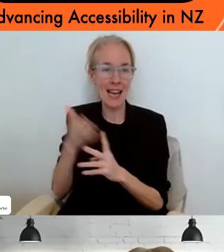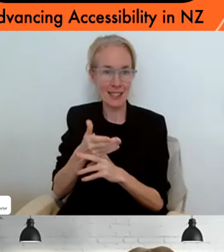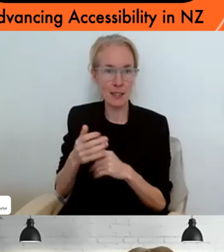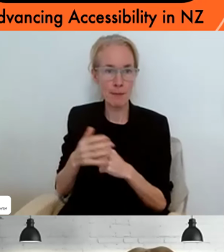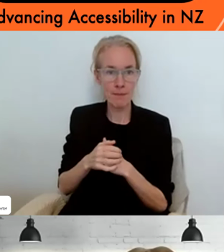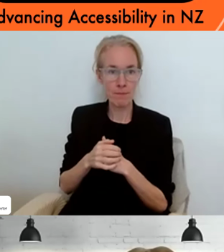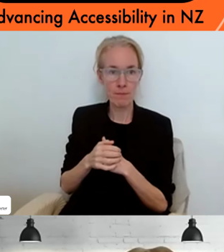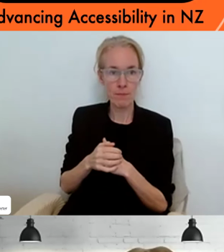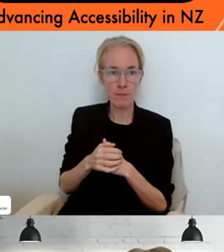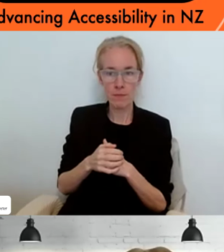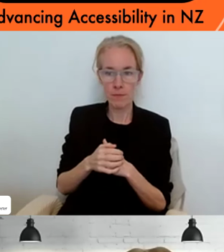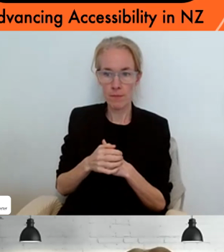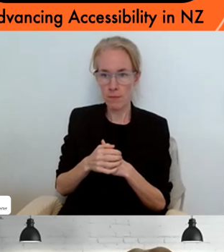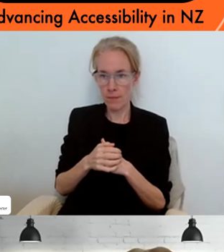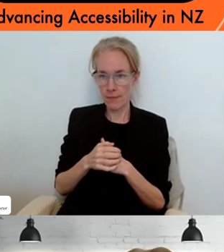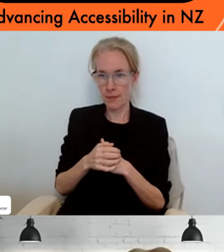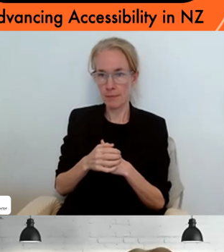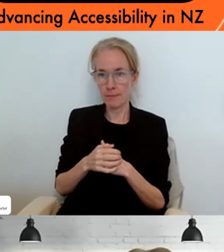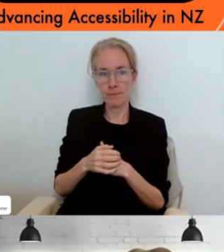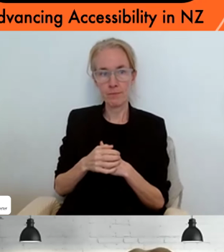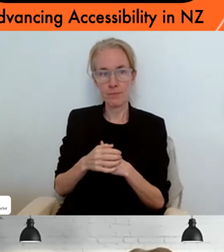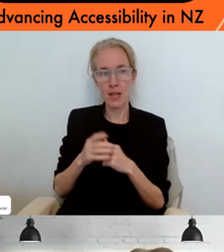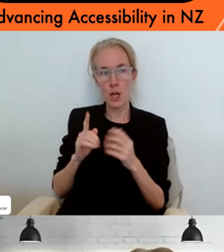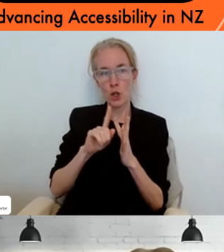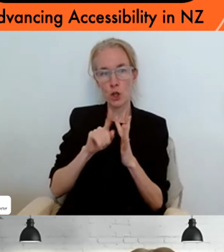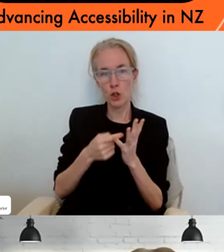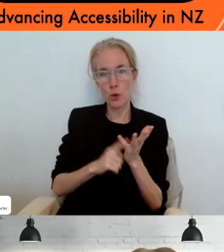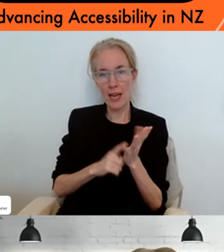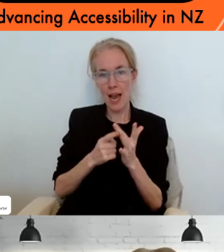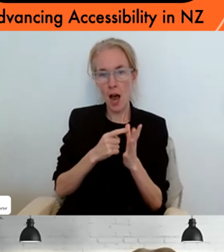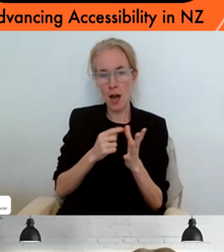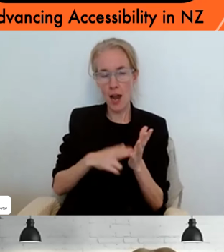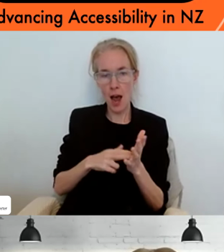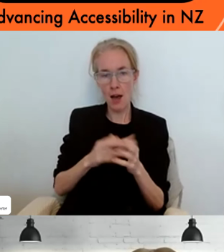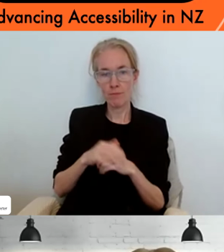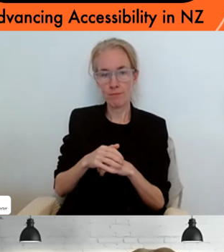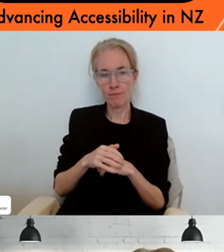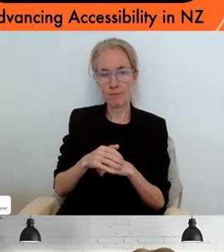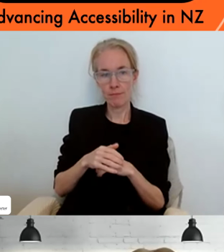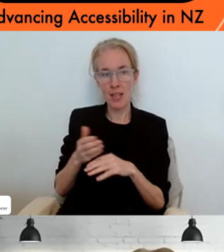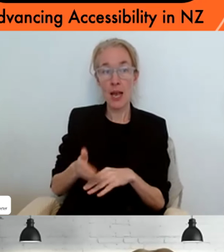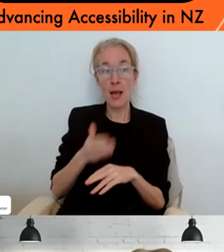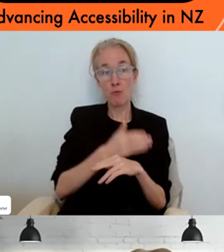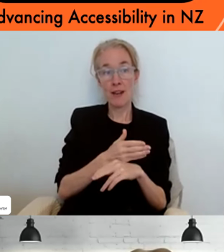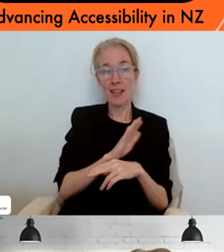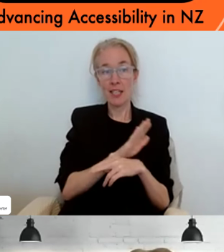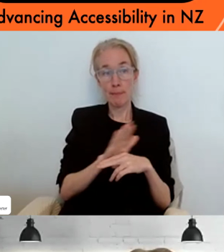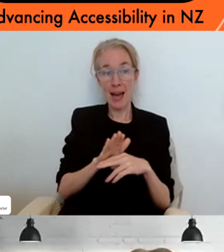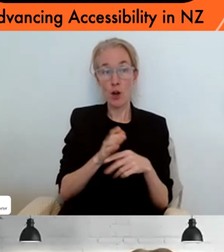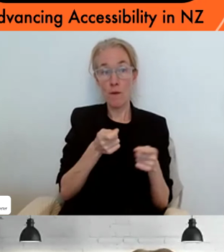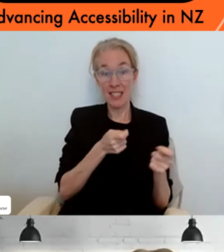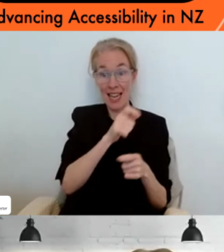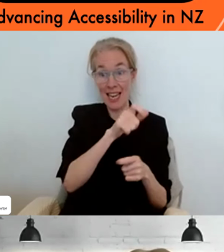she put here a suggestion that, she said "I would like to send